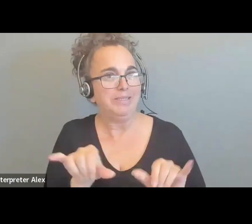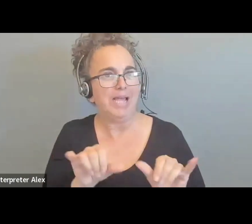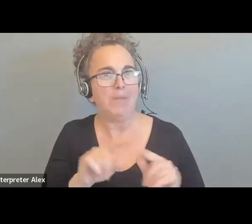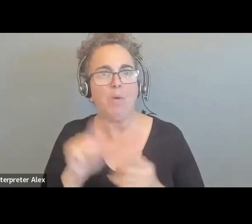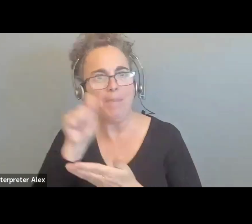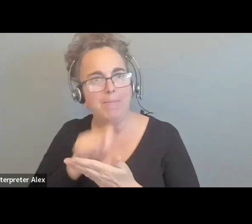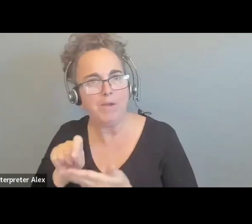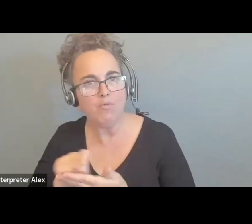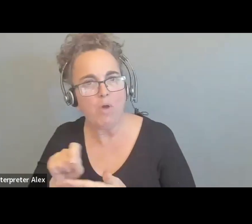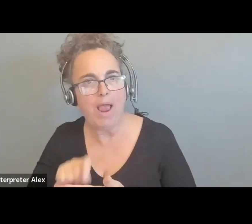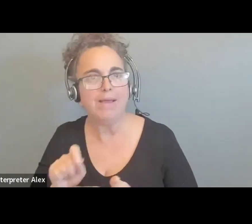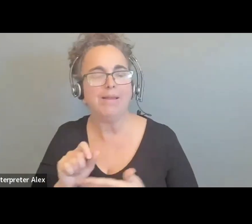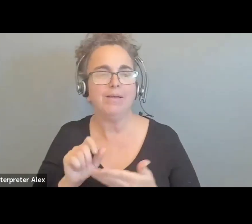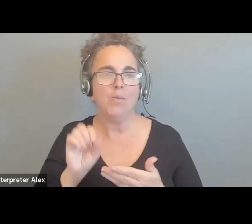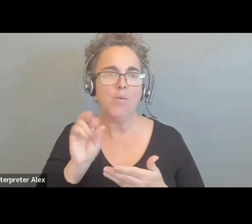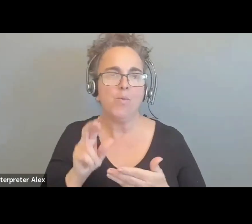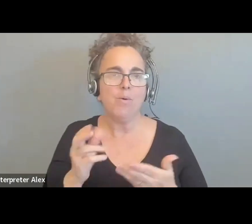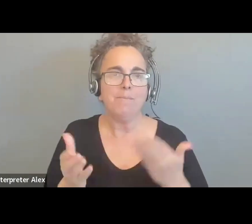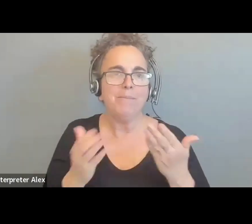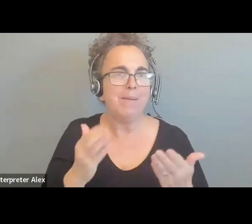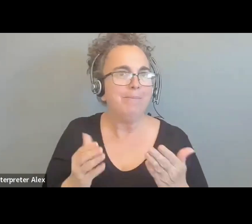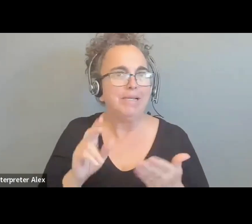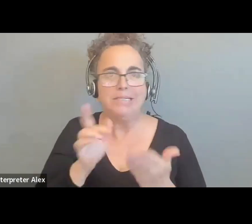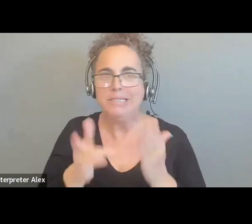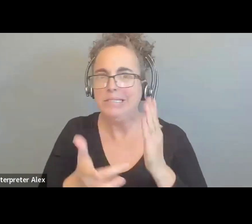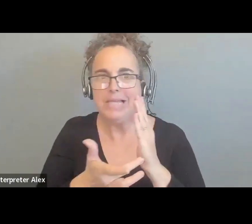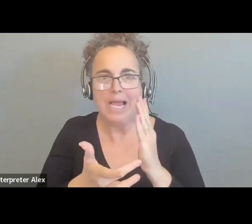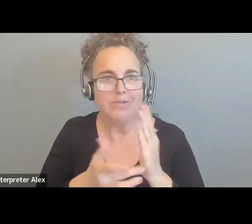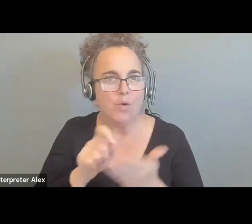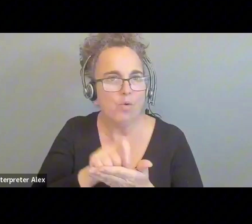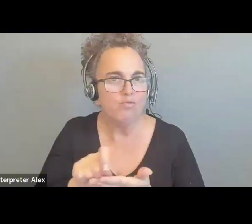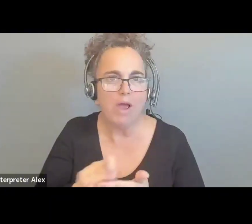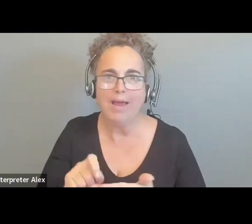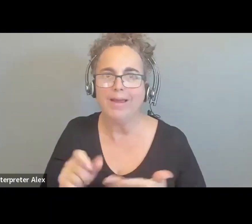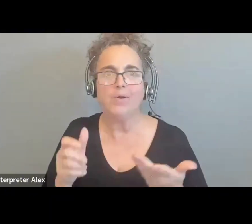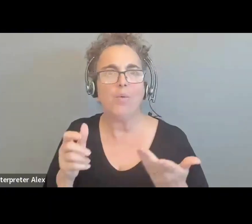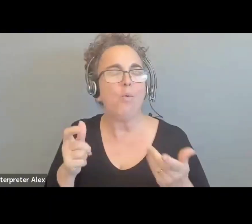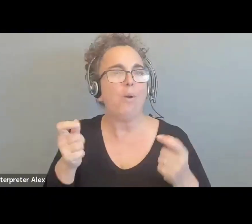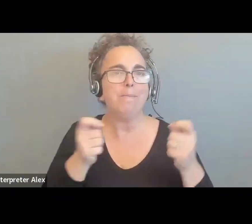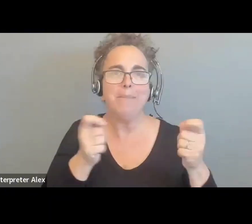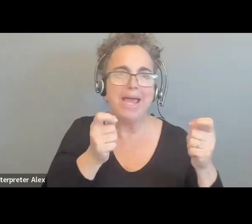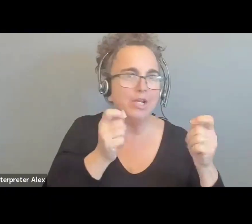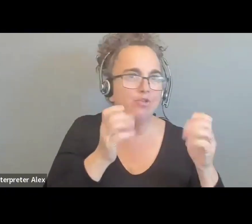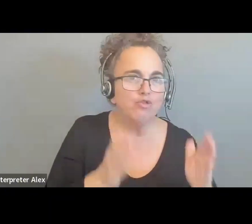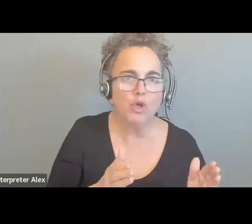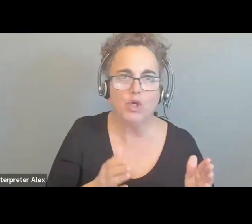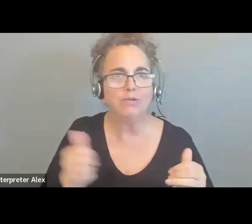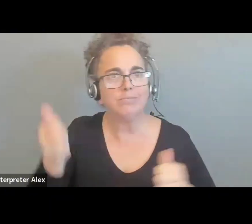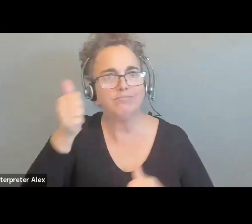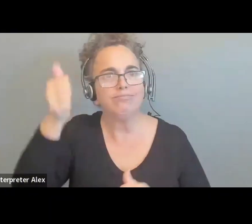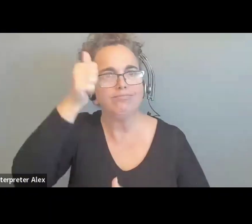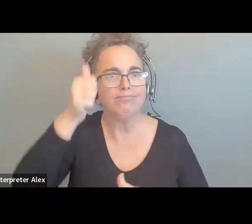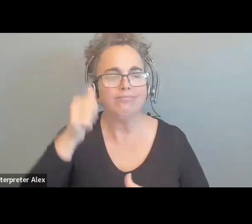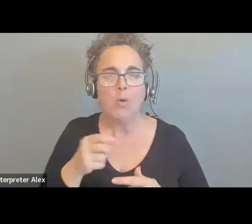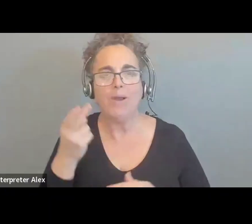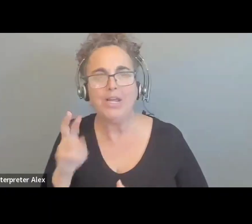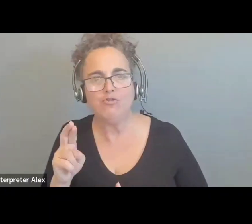or through technical writing or you know, management, HR, and any job, future job you have,